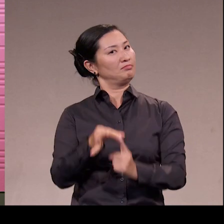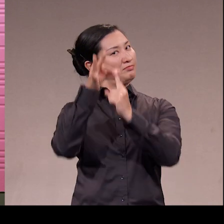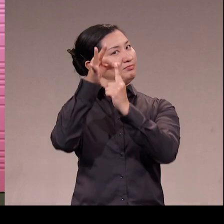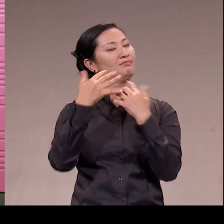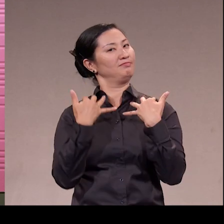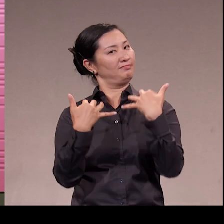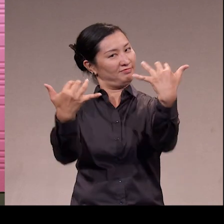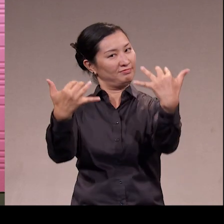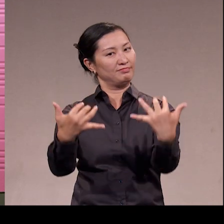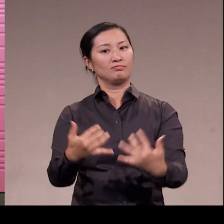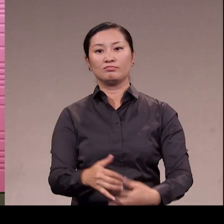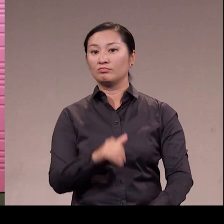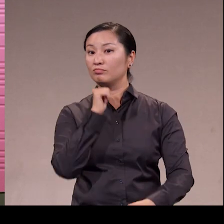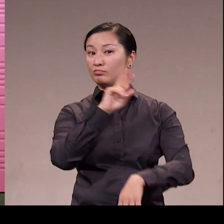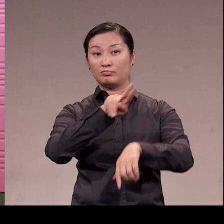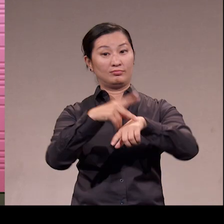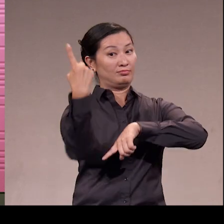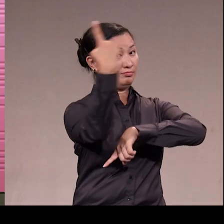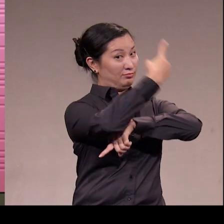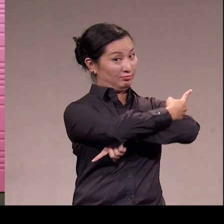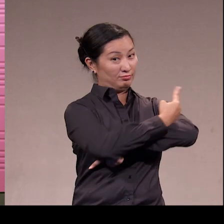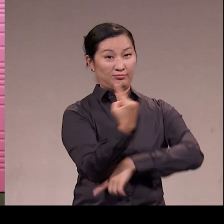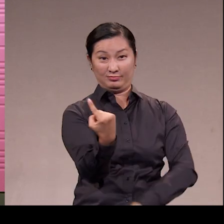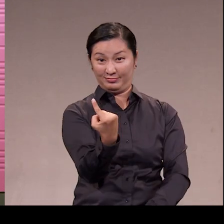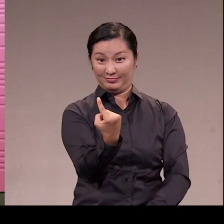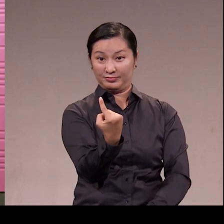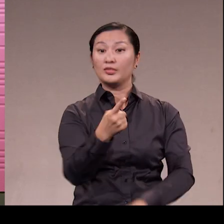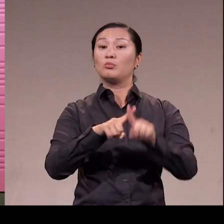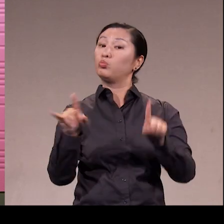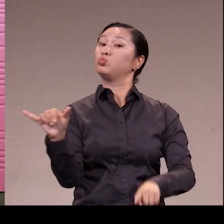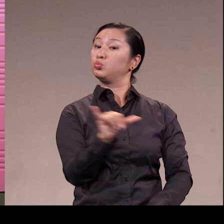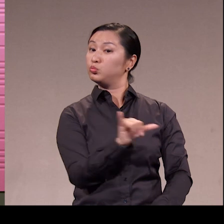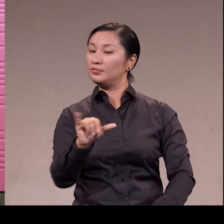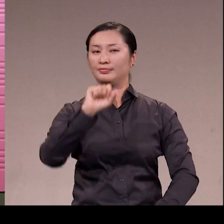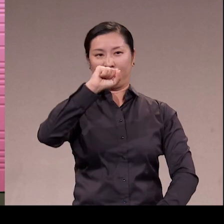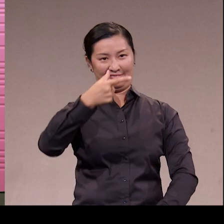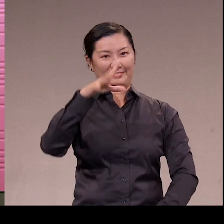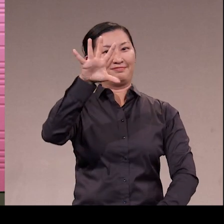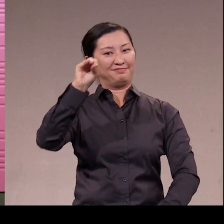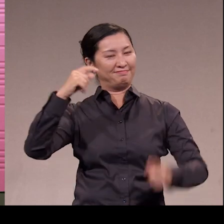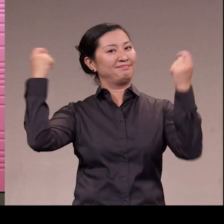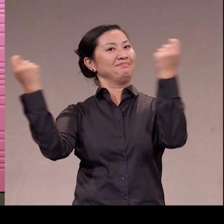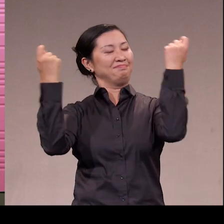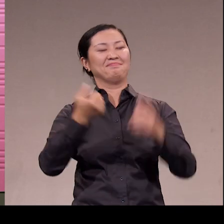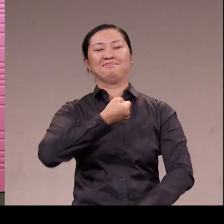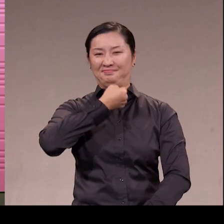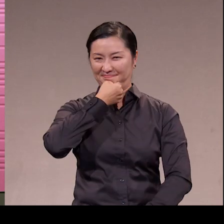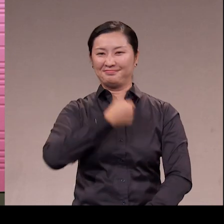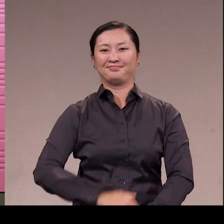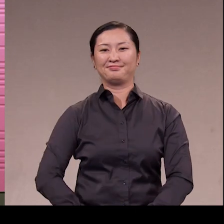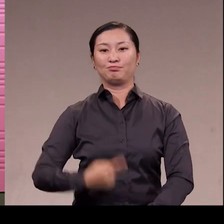It's not just a National Day Rally, it's also a SG50 Rally. We're looking back on